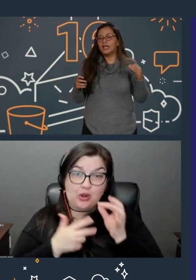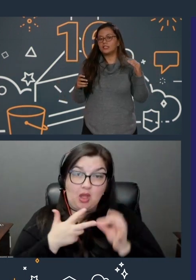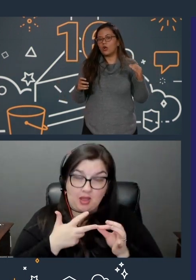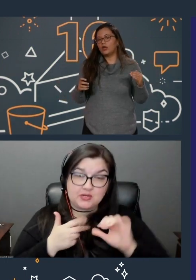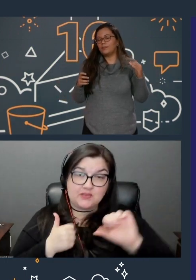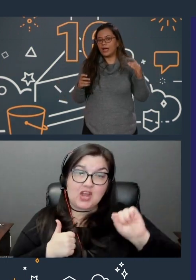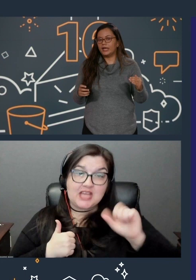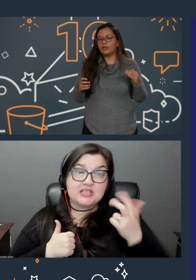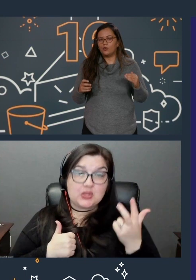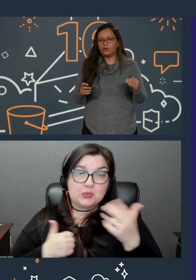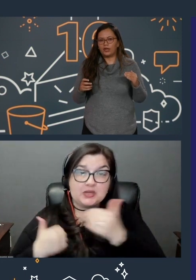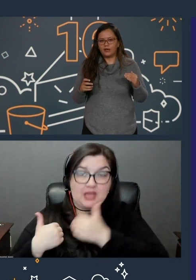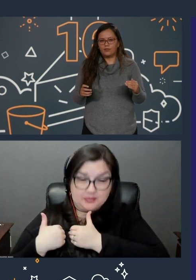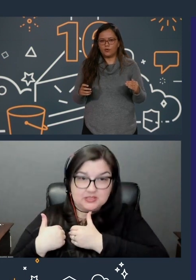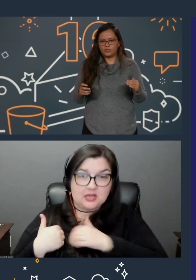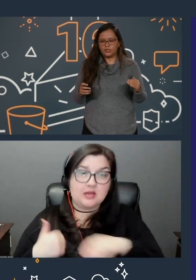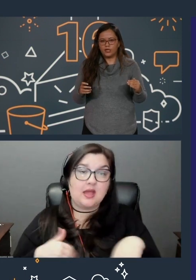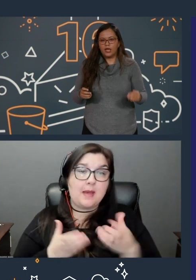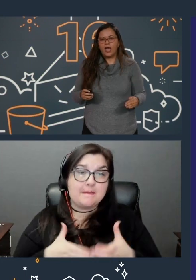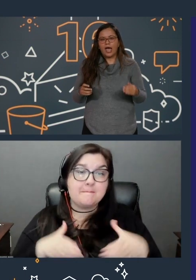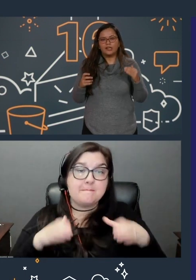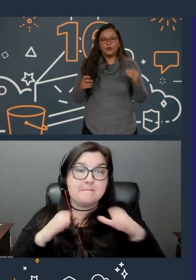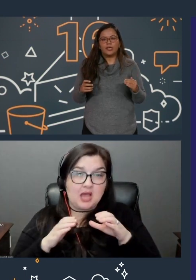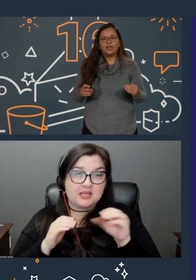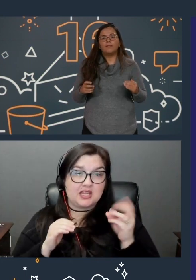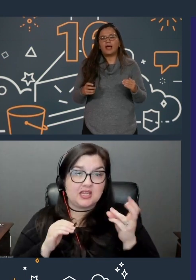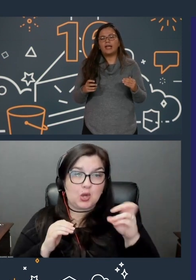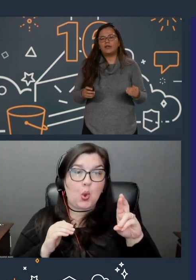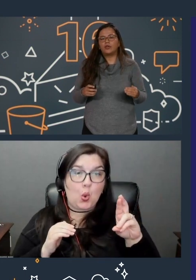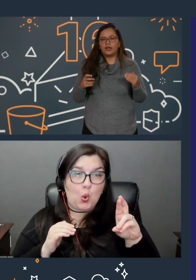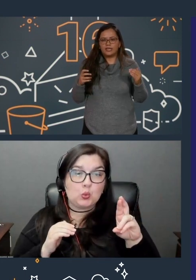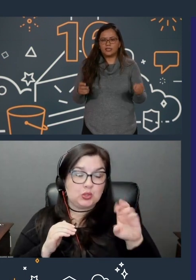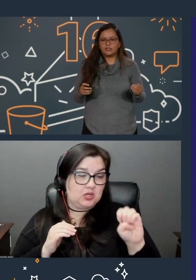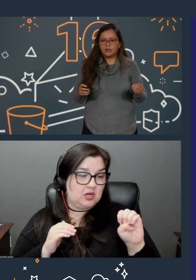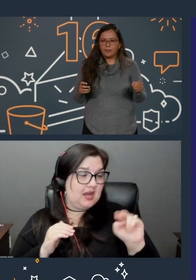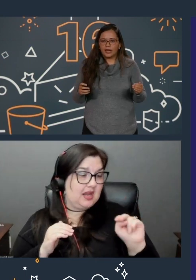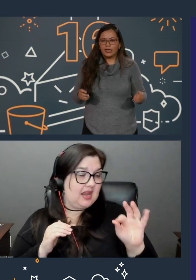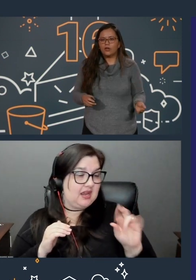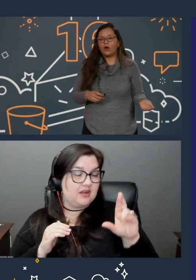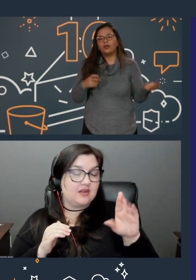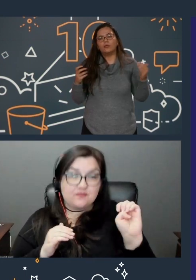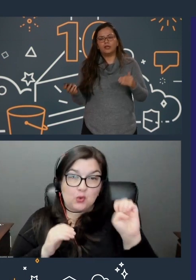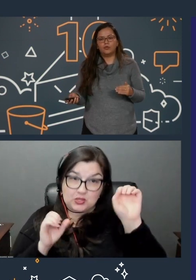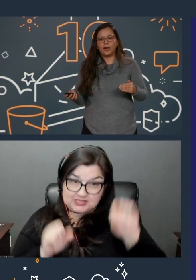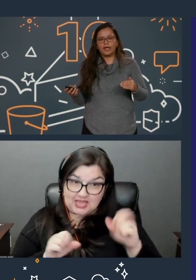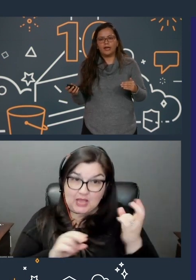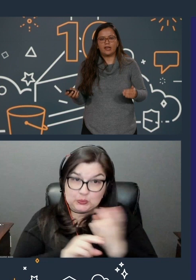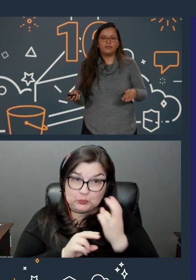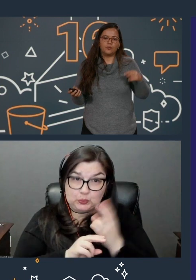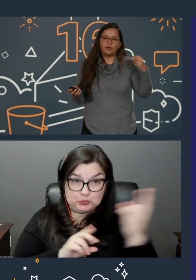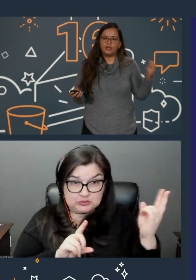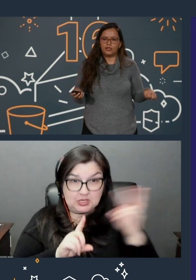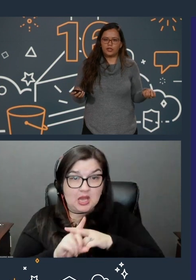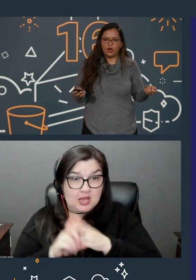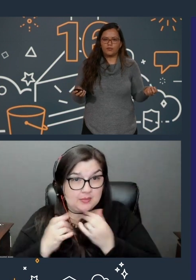It's called Bucket Owner Enforced and you can apply it to your existing bucket or to a new bucket, and if you wanna turn it off,